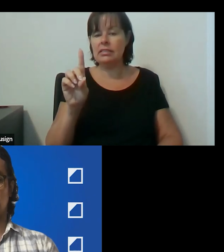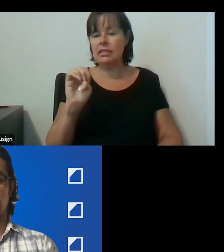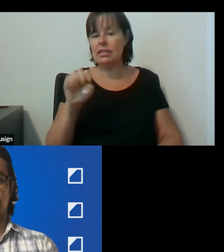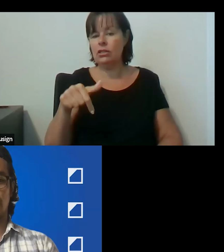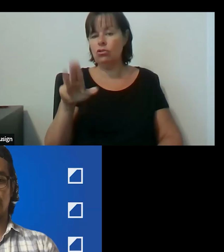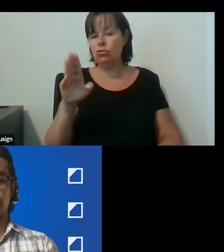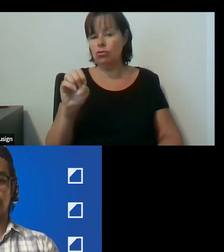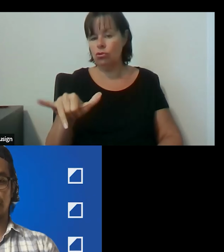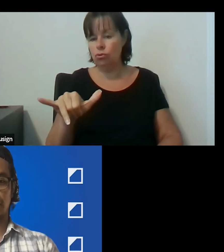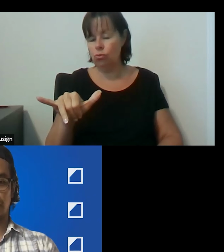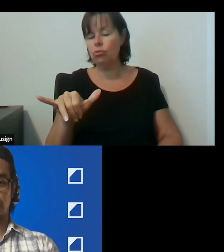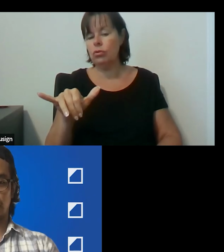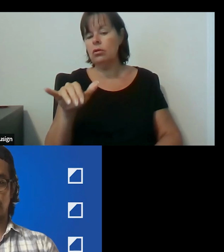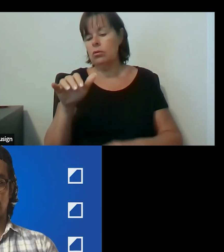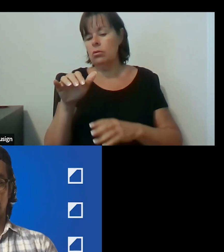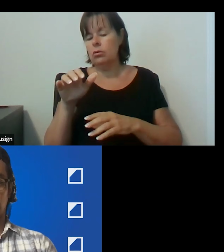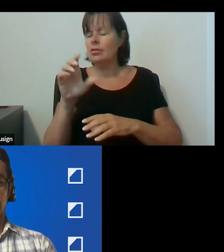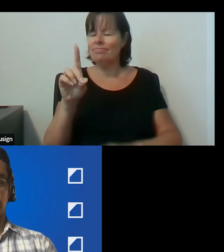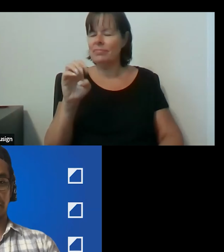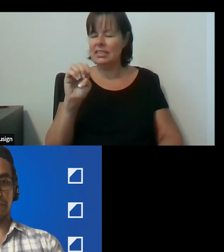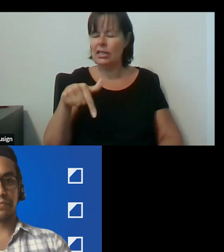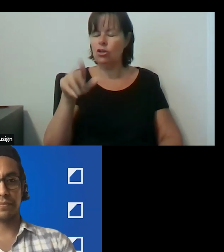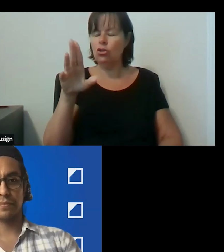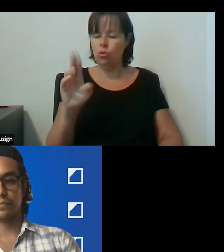about it too there's a lot we can learn and there's just so much more we can do